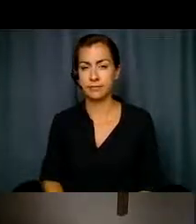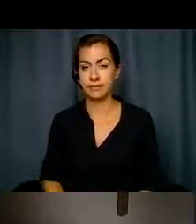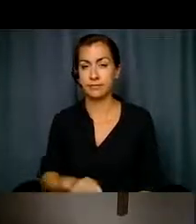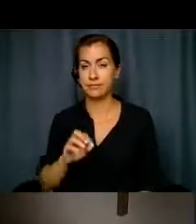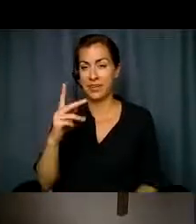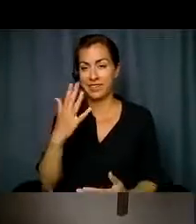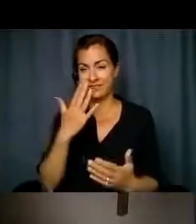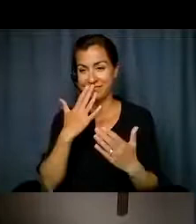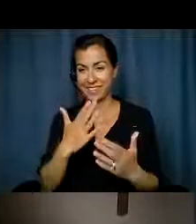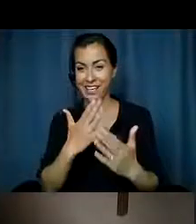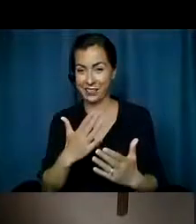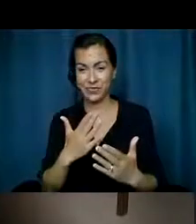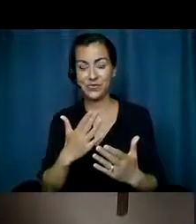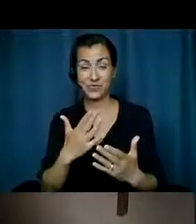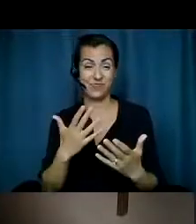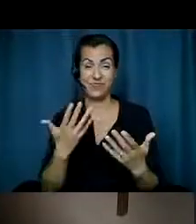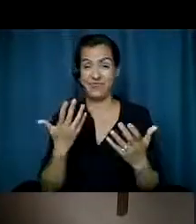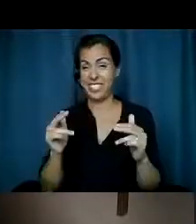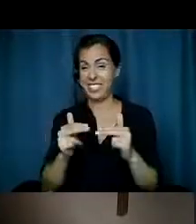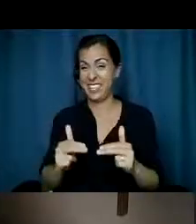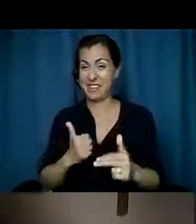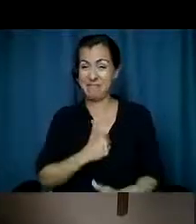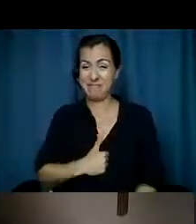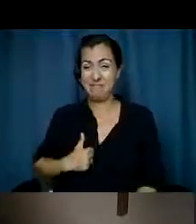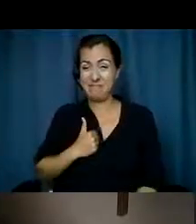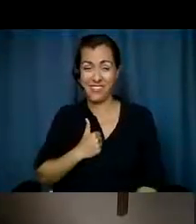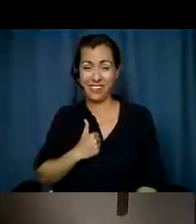have that experience. Well Phil, today I'm going to ask you a